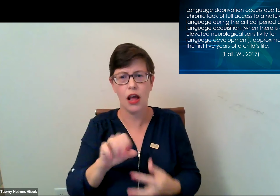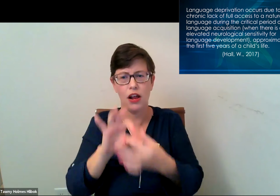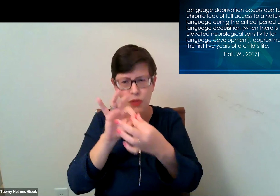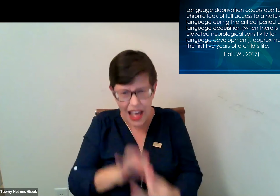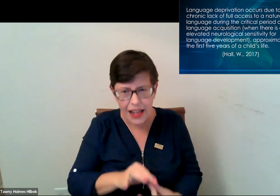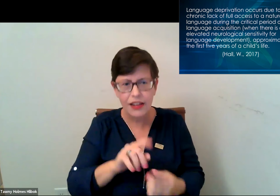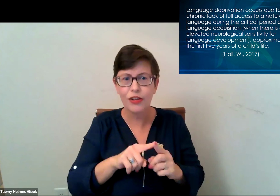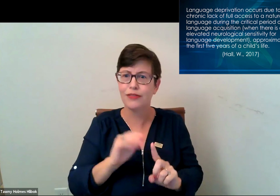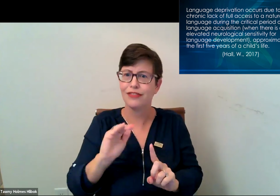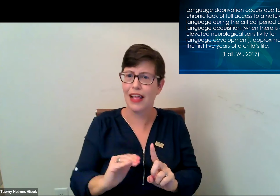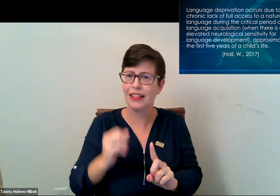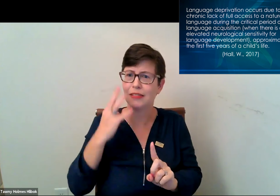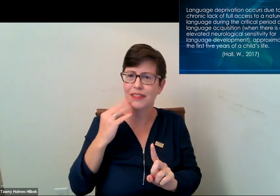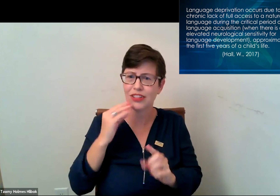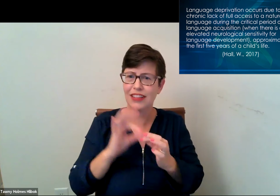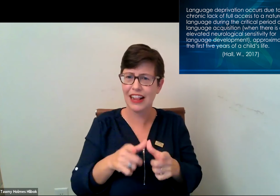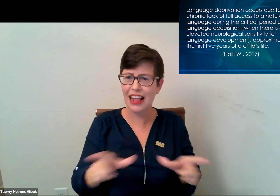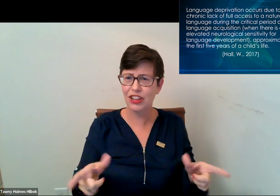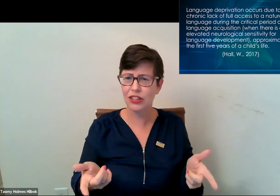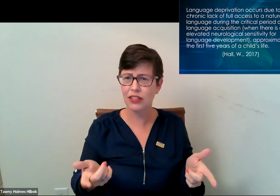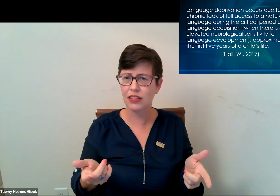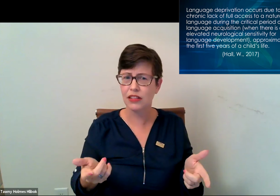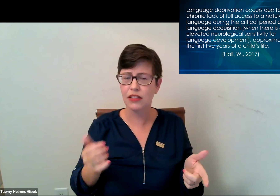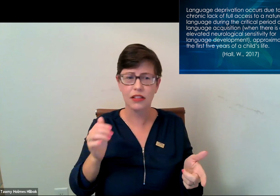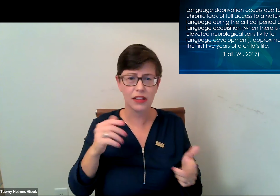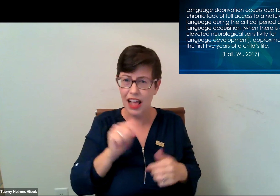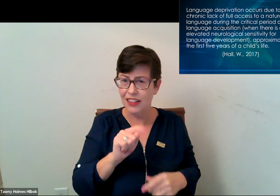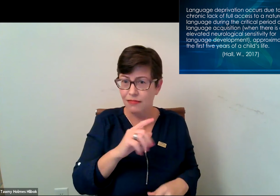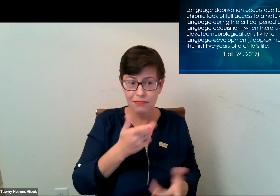these all become risk factors that have to do the child's experience with language.